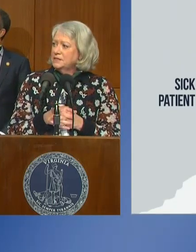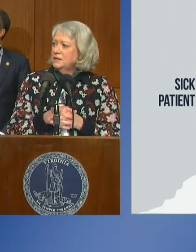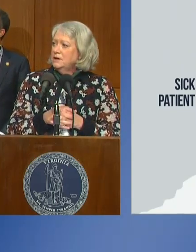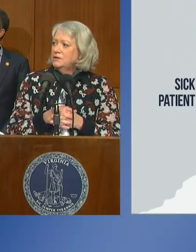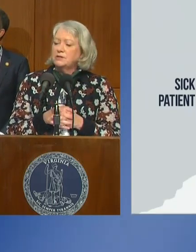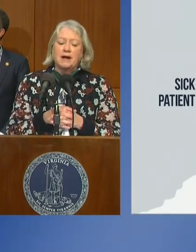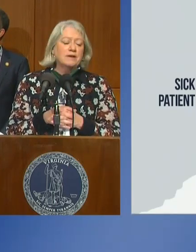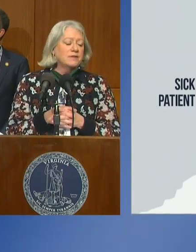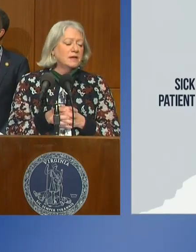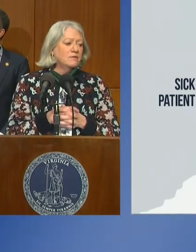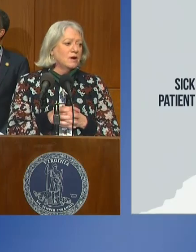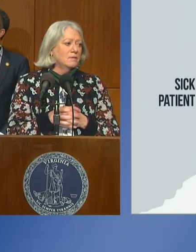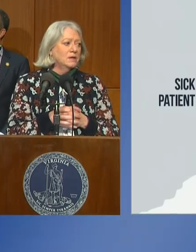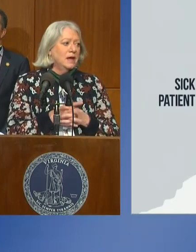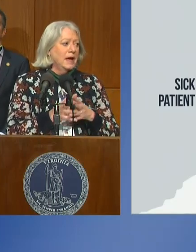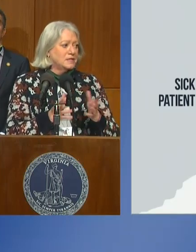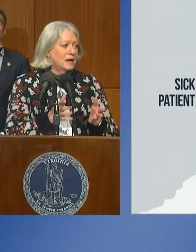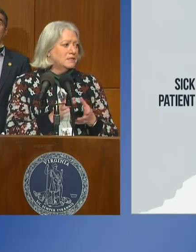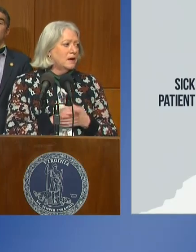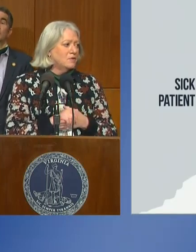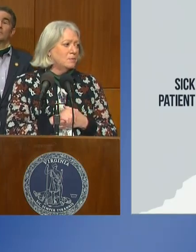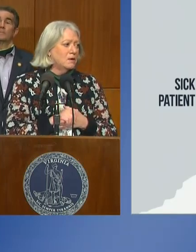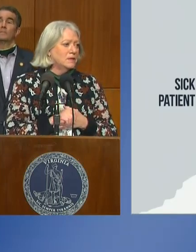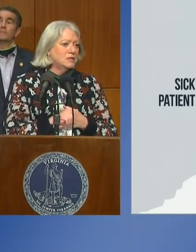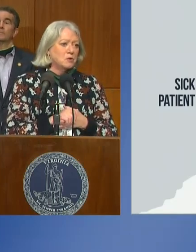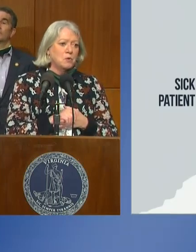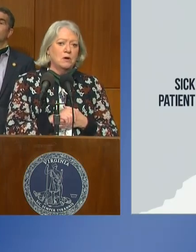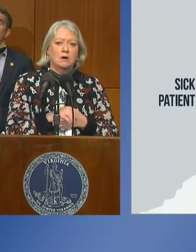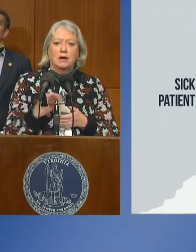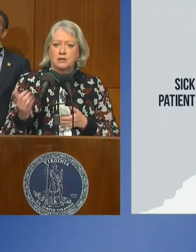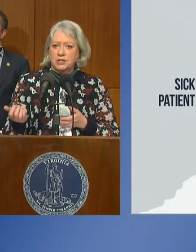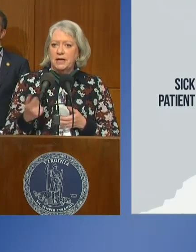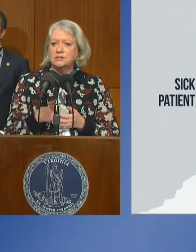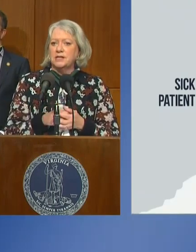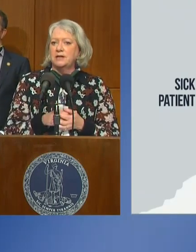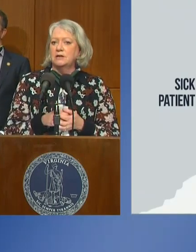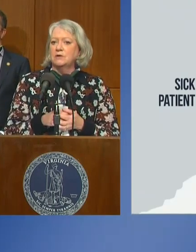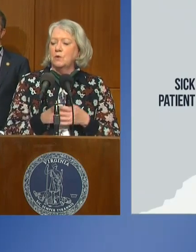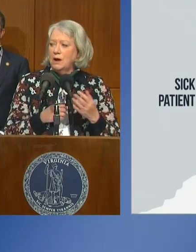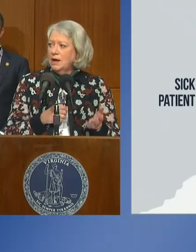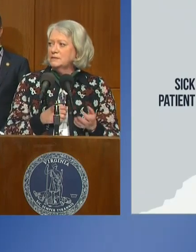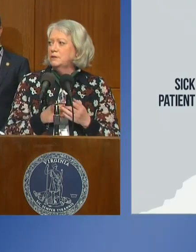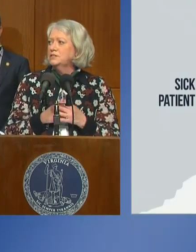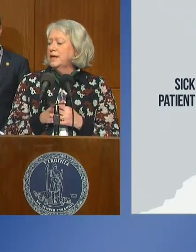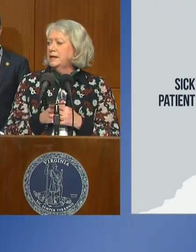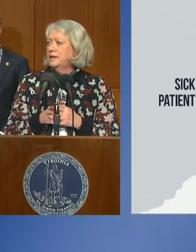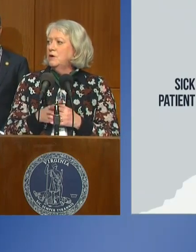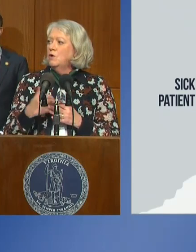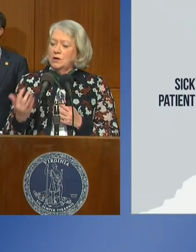STATE CAN SEE WHERE THEIR NEAREST PUBLIC- TESTING SITE IS. THOSE ARE EVERYTHING FROM